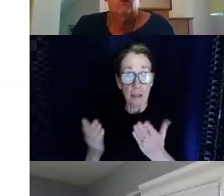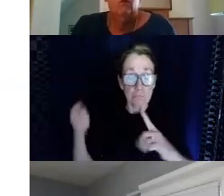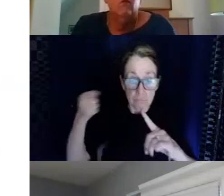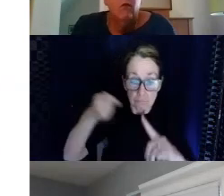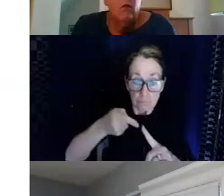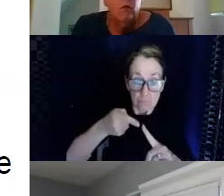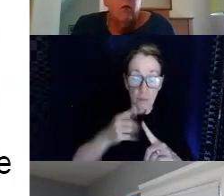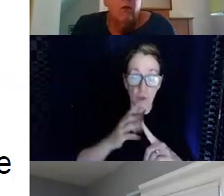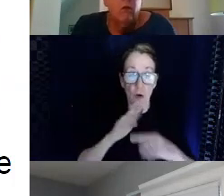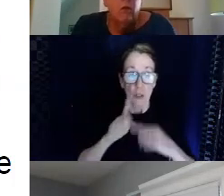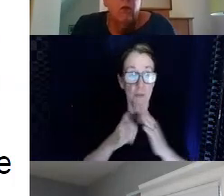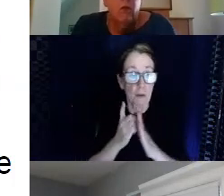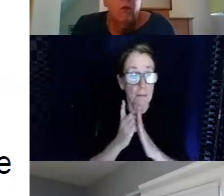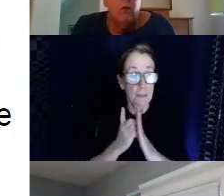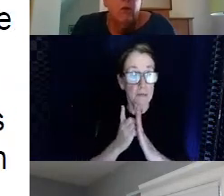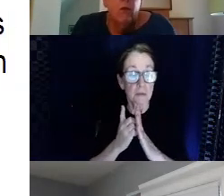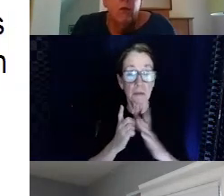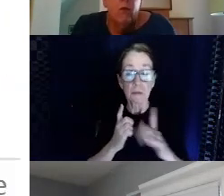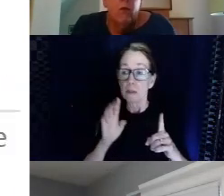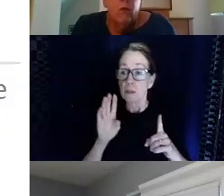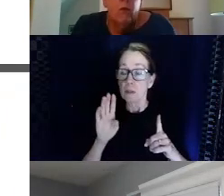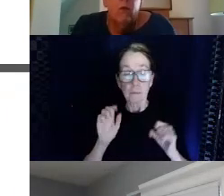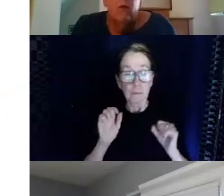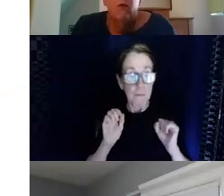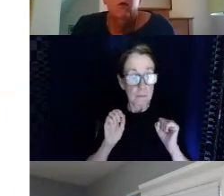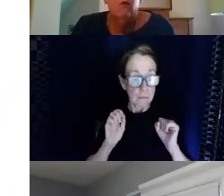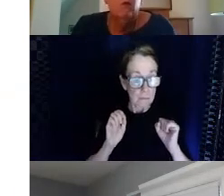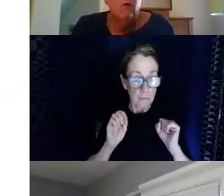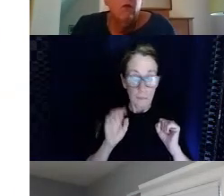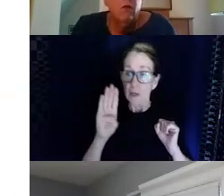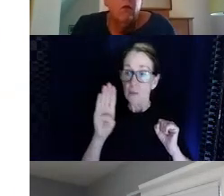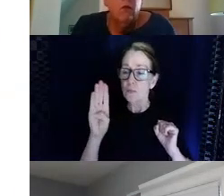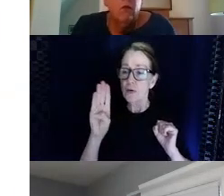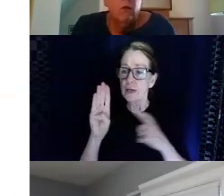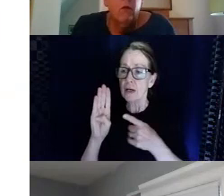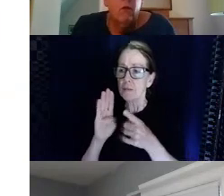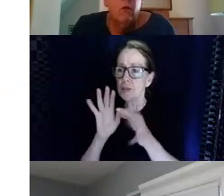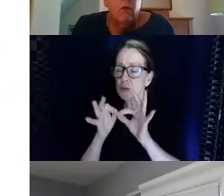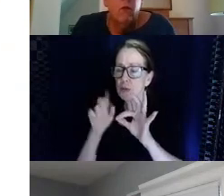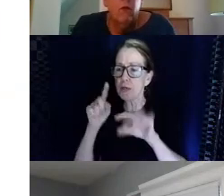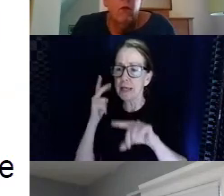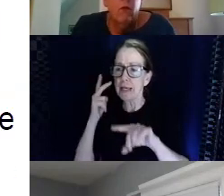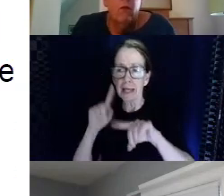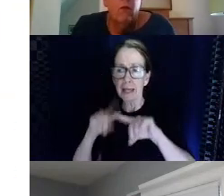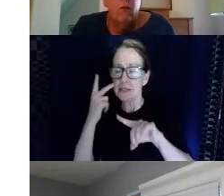EARNEST, ANOTHER WAY, IF YOU DO A CONTROL S AND YOU SEARCH FOR MINUTES.